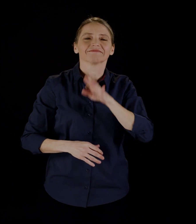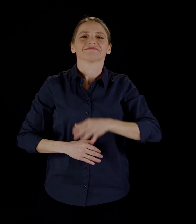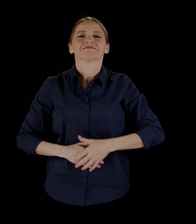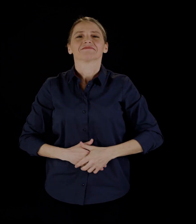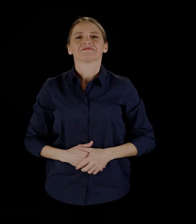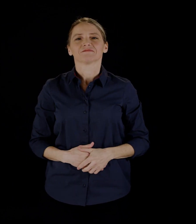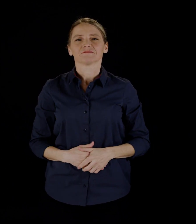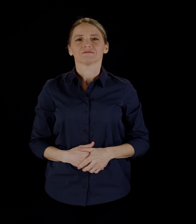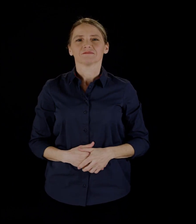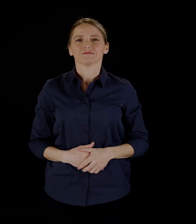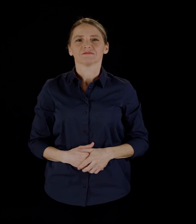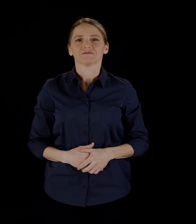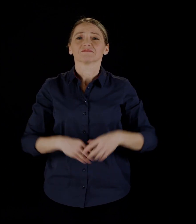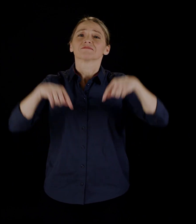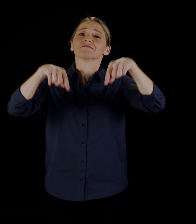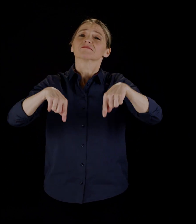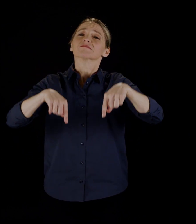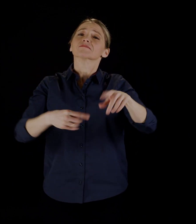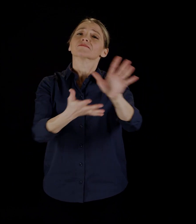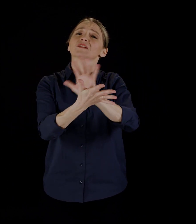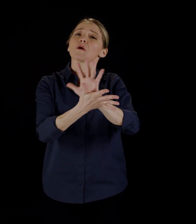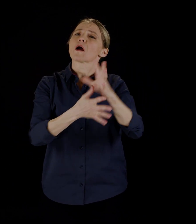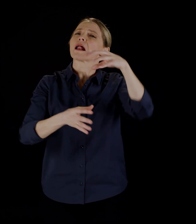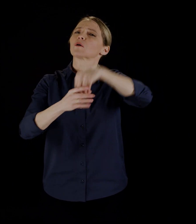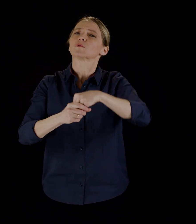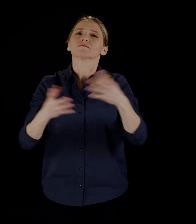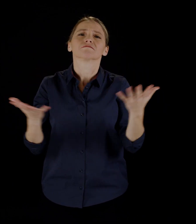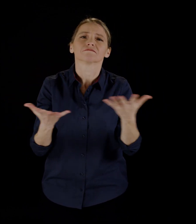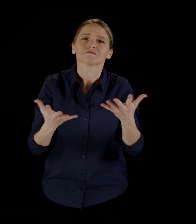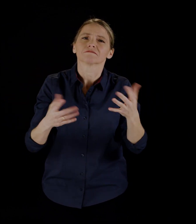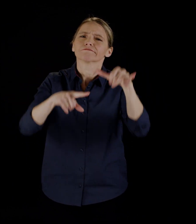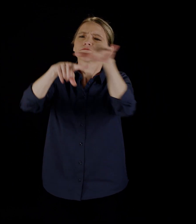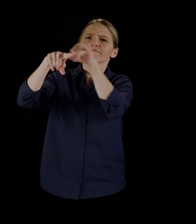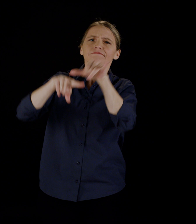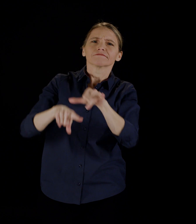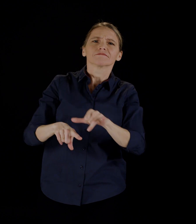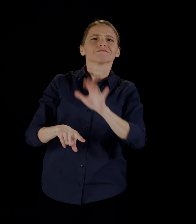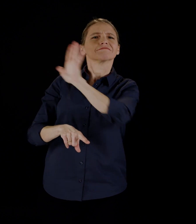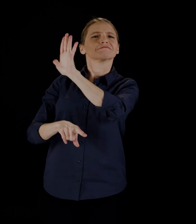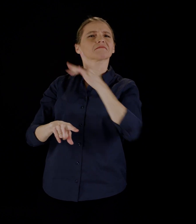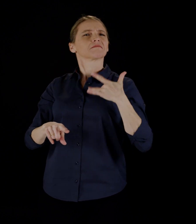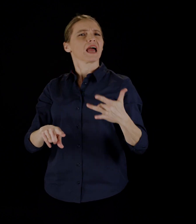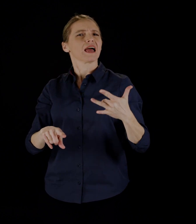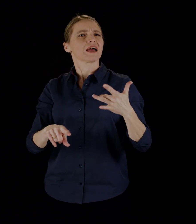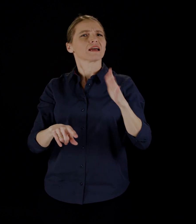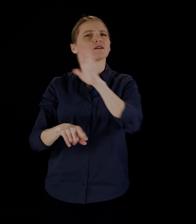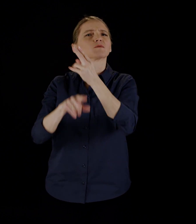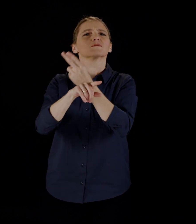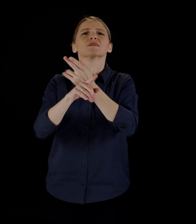The definitions in these videos are intended as simple explanations of how Internet service works.